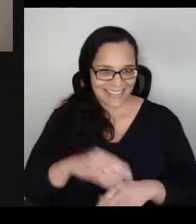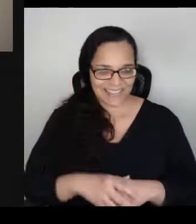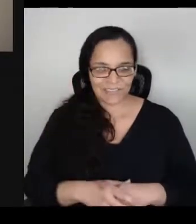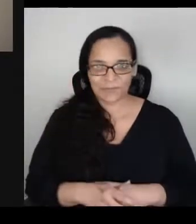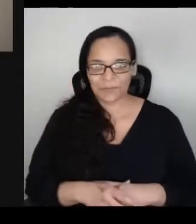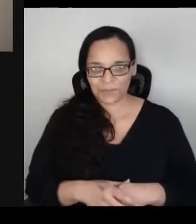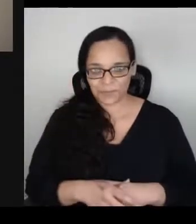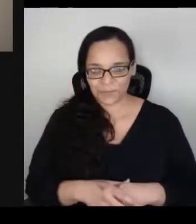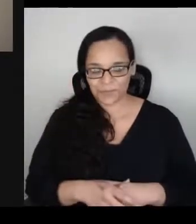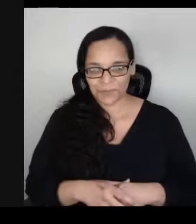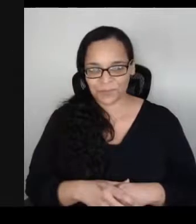Ravi Ragbir?